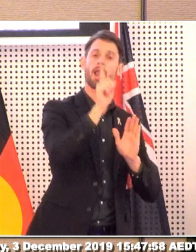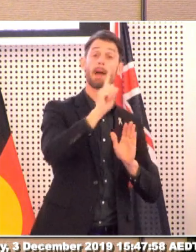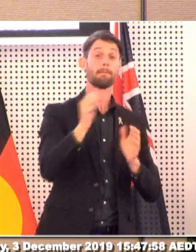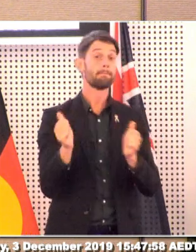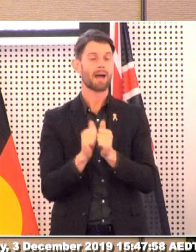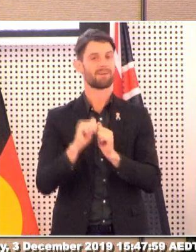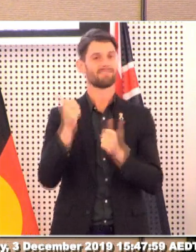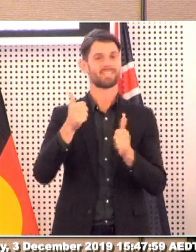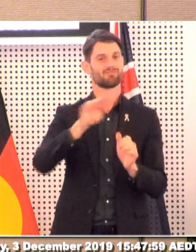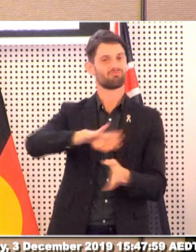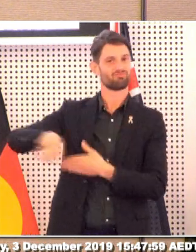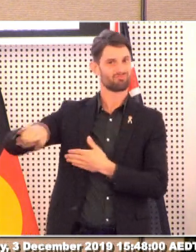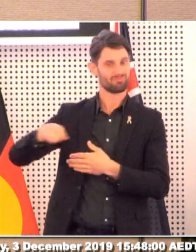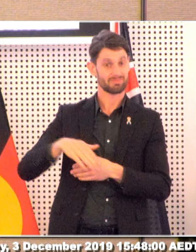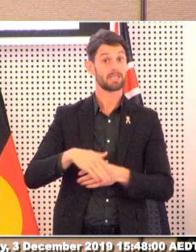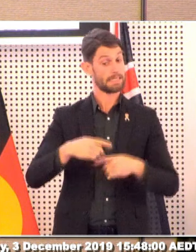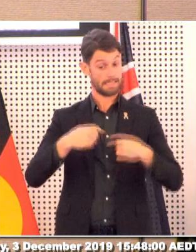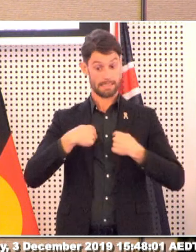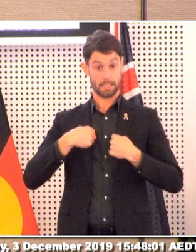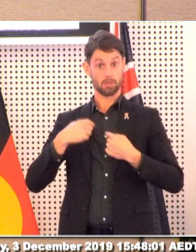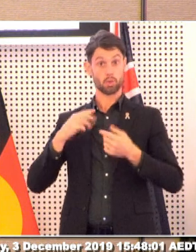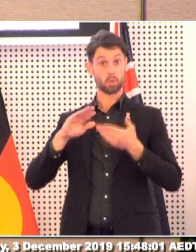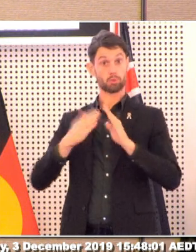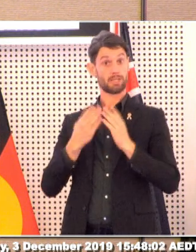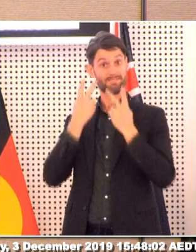Quite often Community Visitors don’t have access to the computer system.